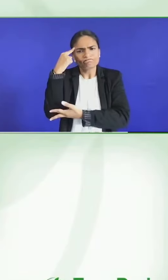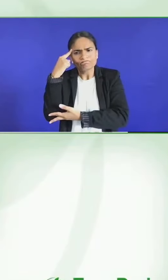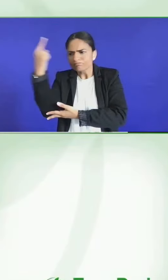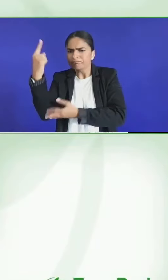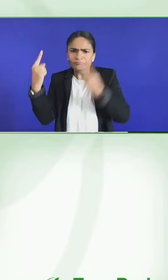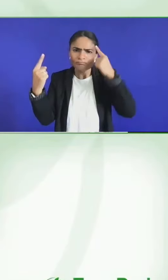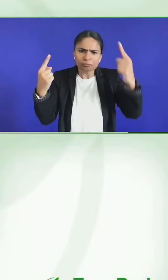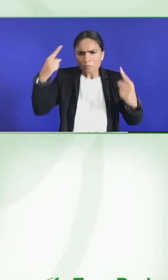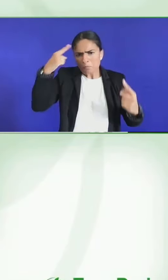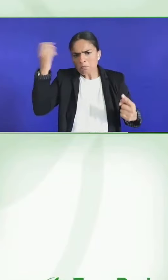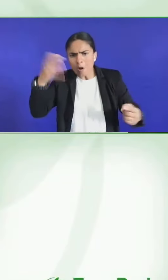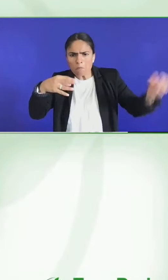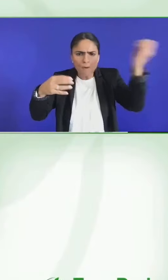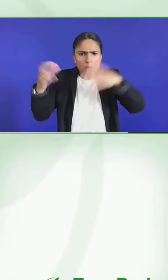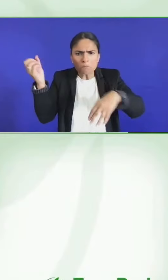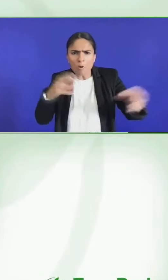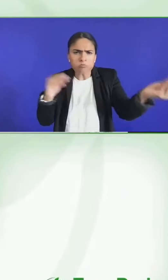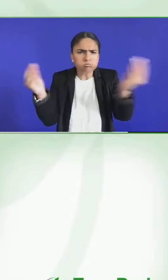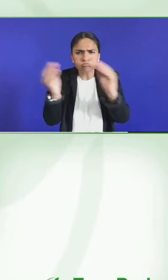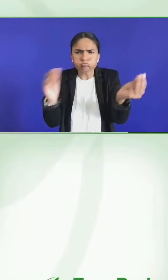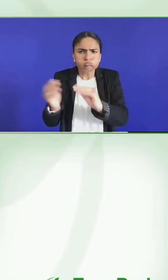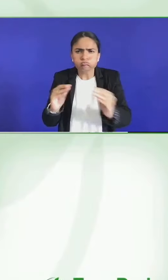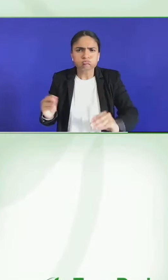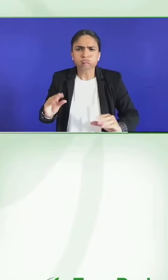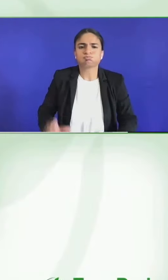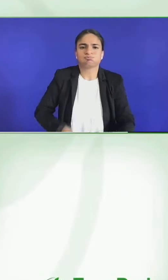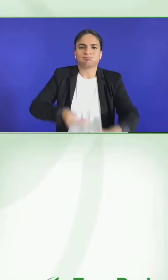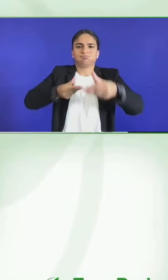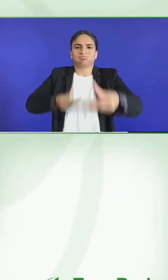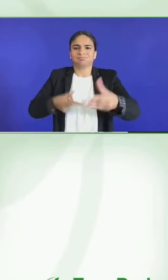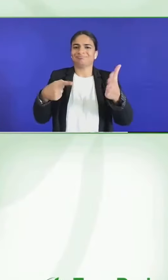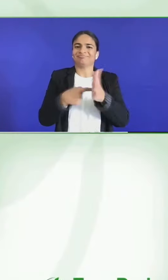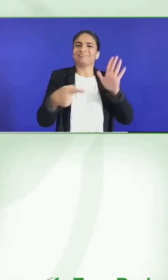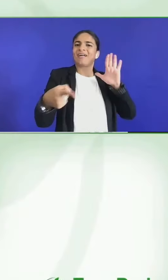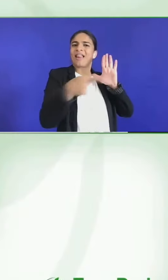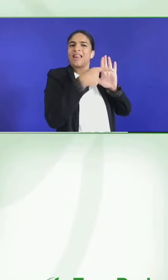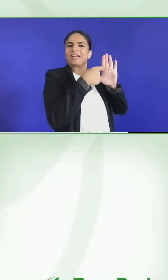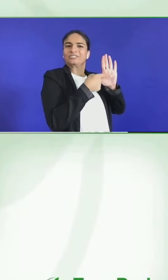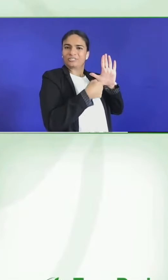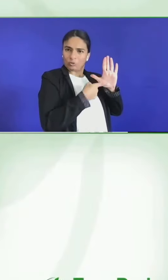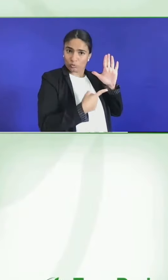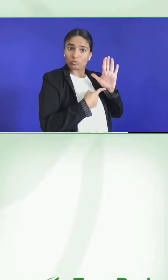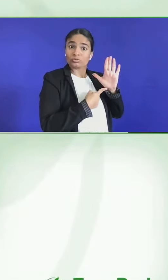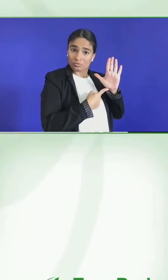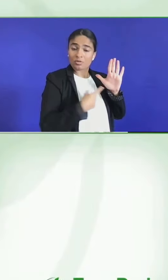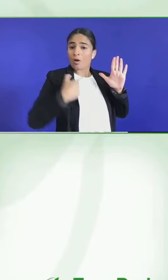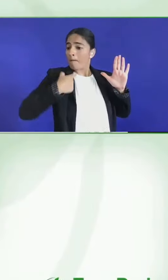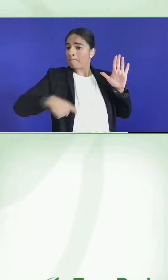It is a tailor-made budget for person with a disability based on an assessment.